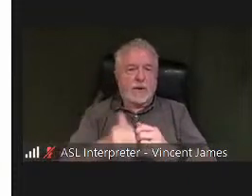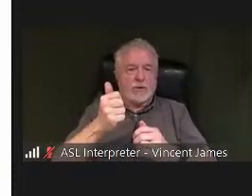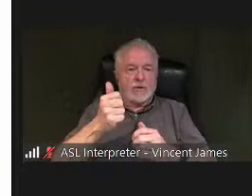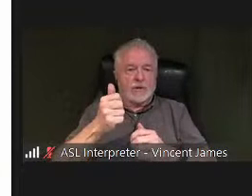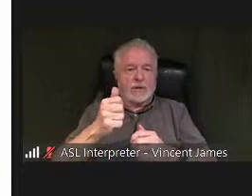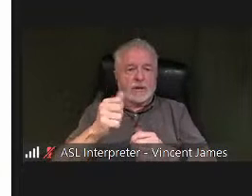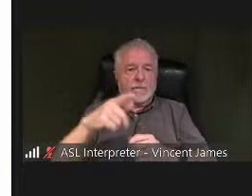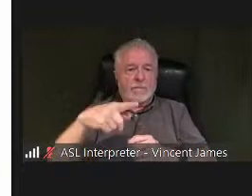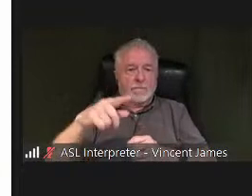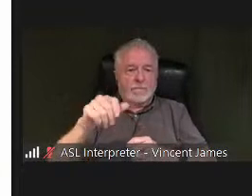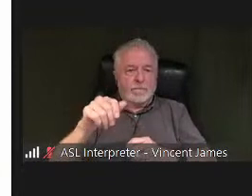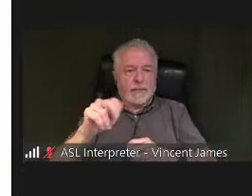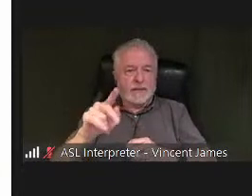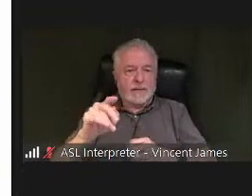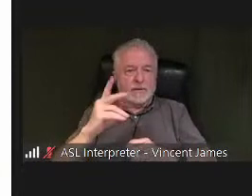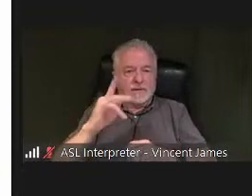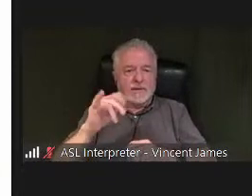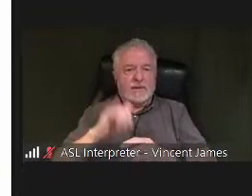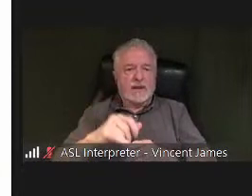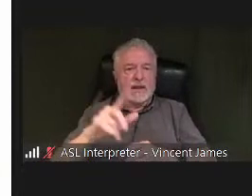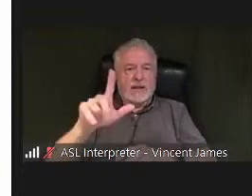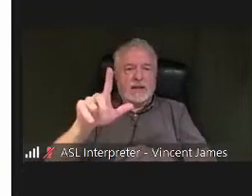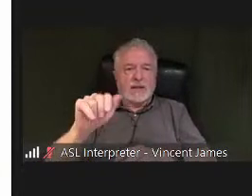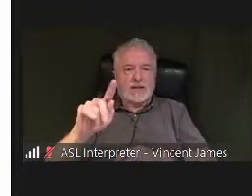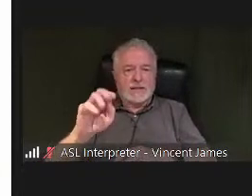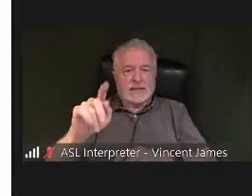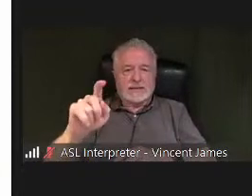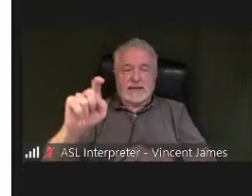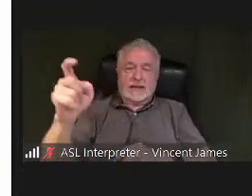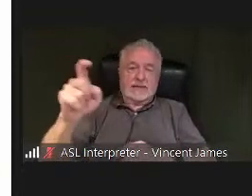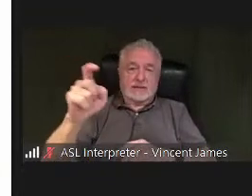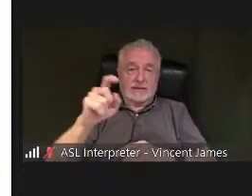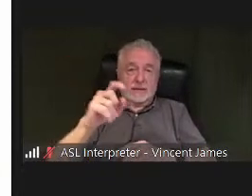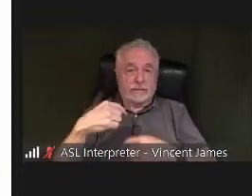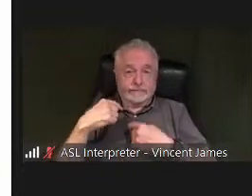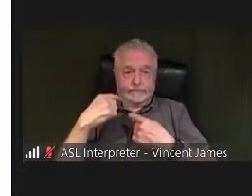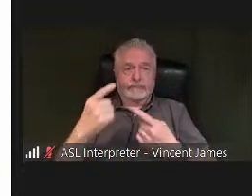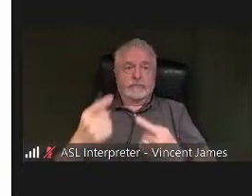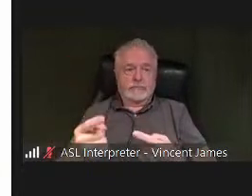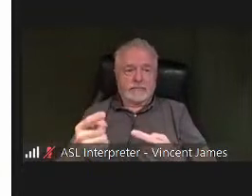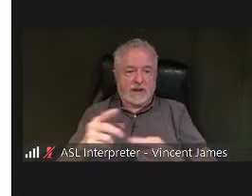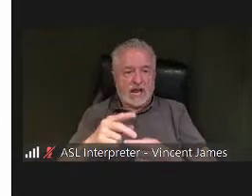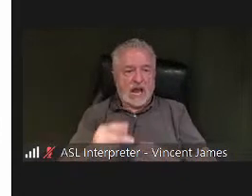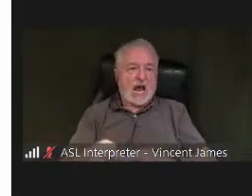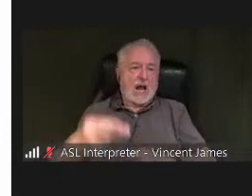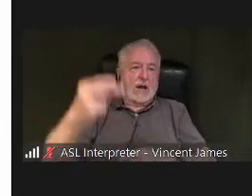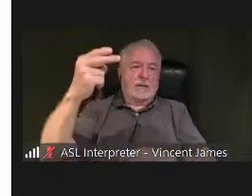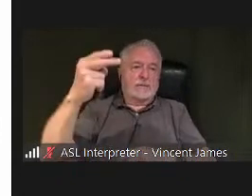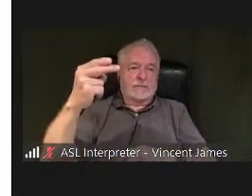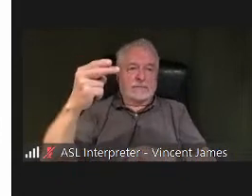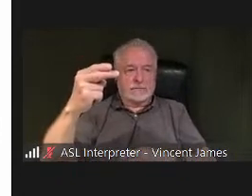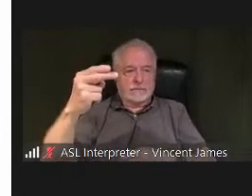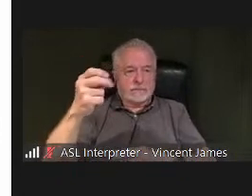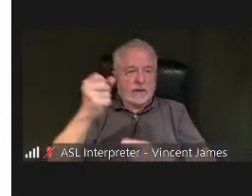the pandemic, we see that that next has been a very high affected one.